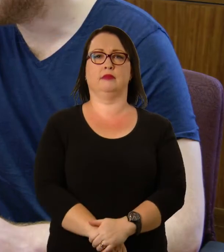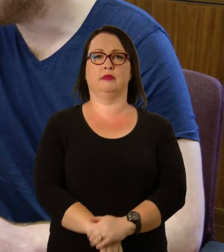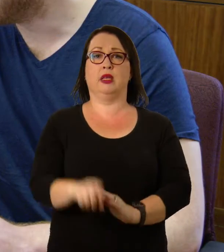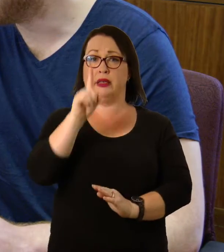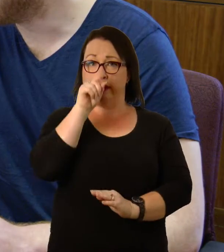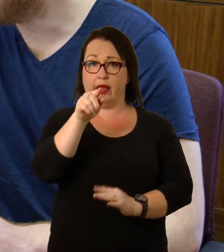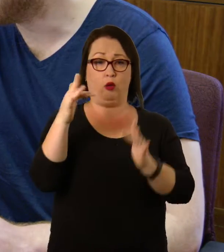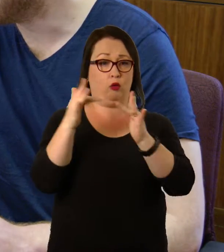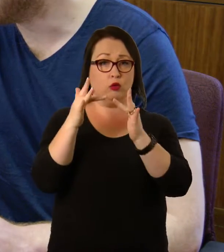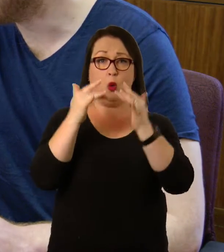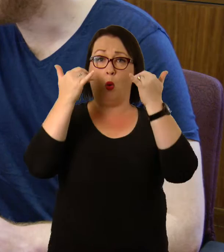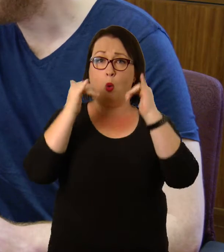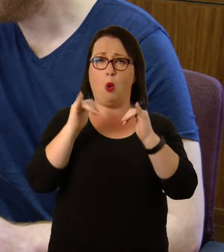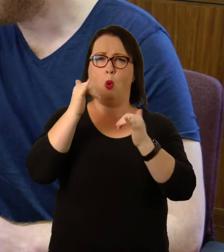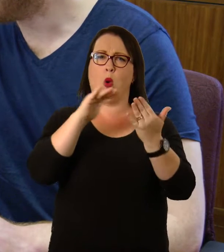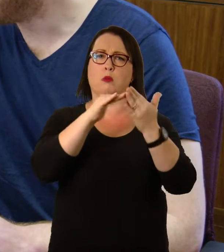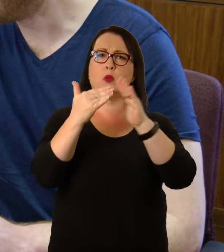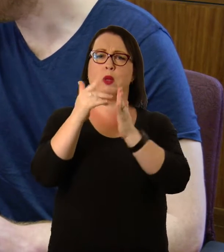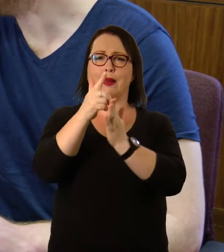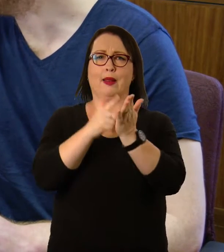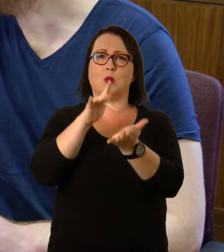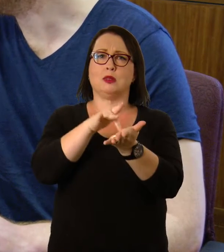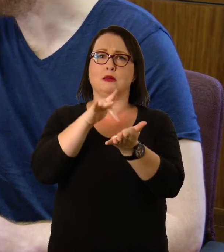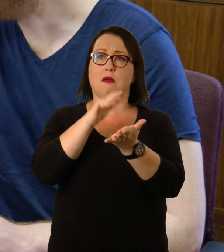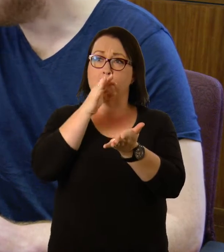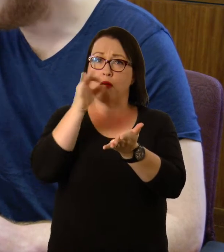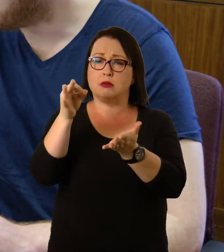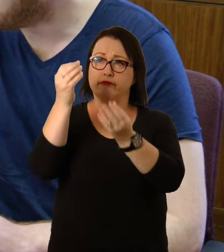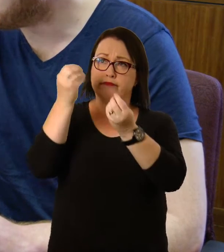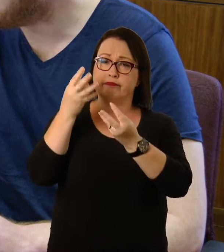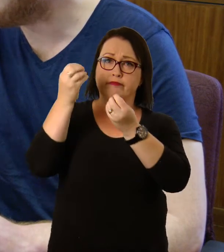You can use a lawyer or contact a community legal centre who may be able to provide free